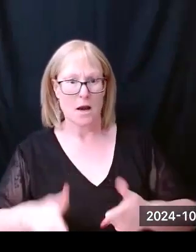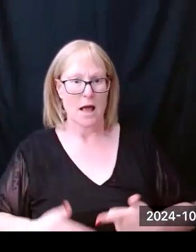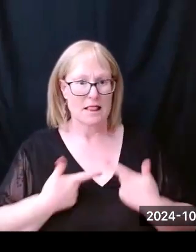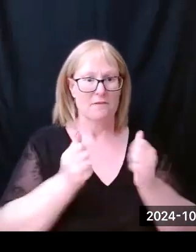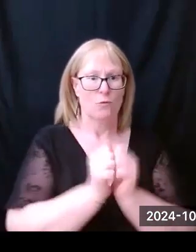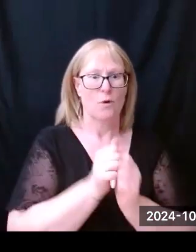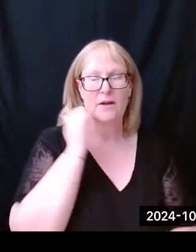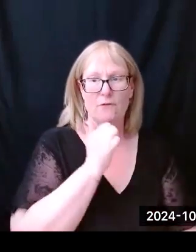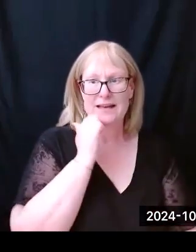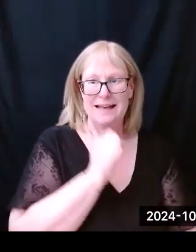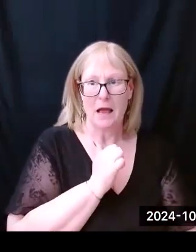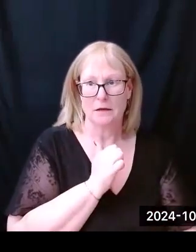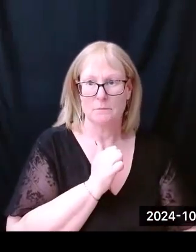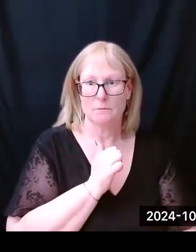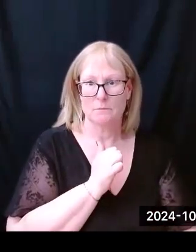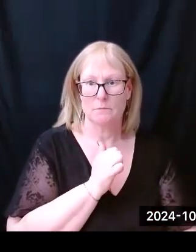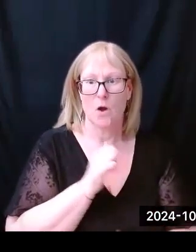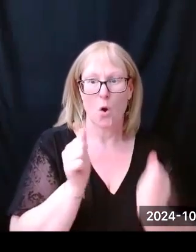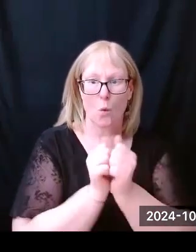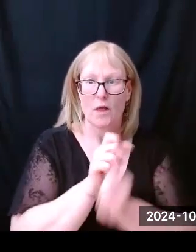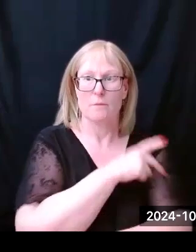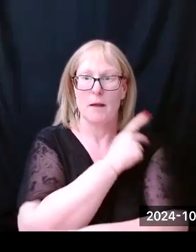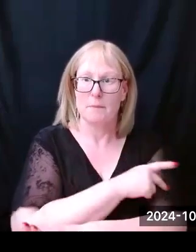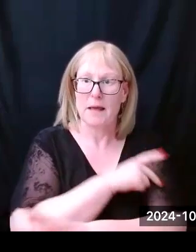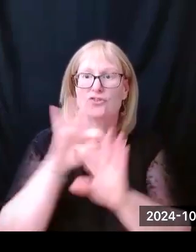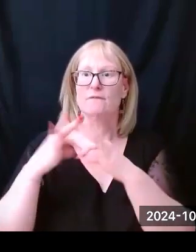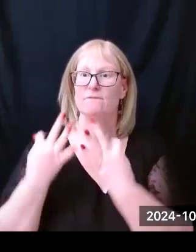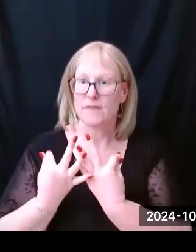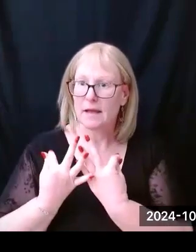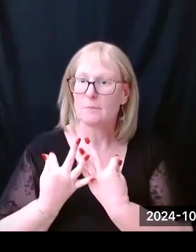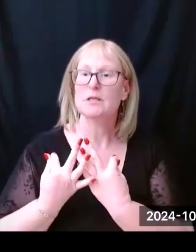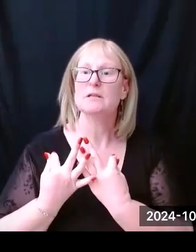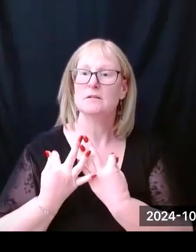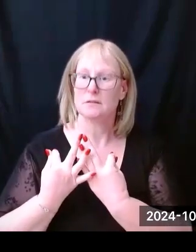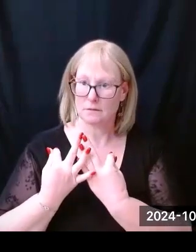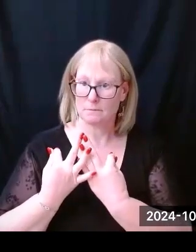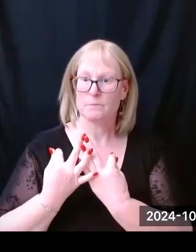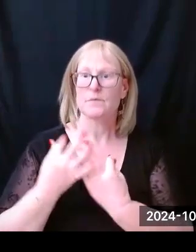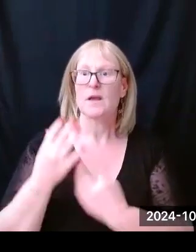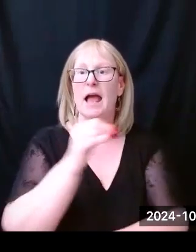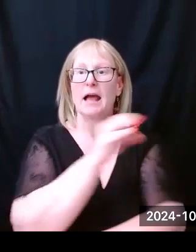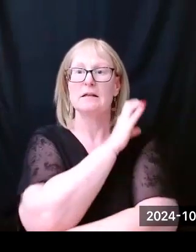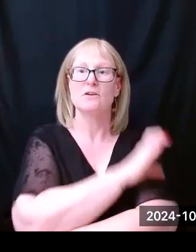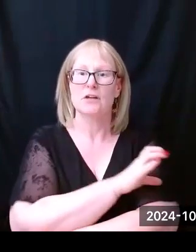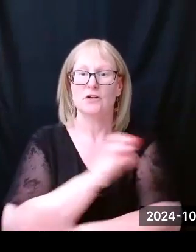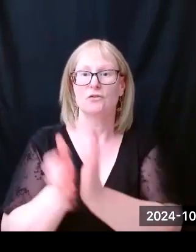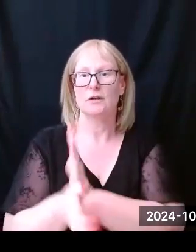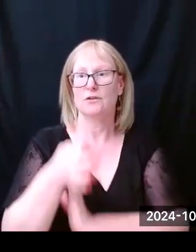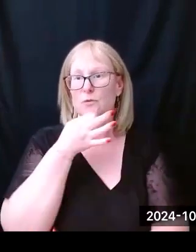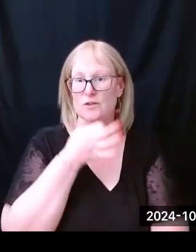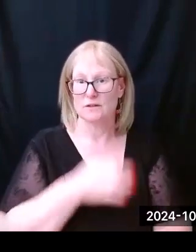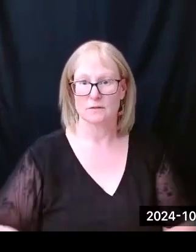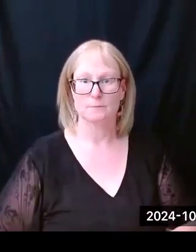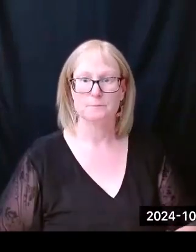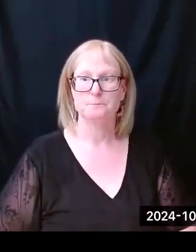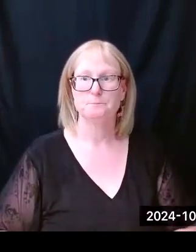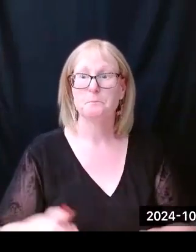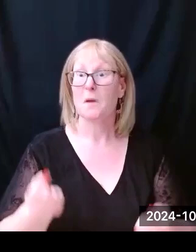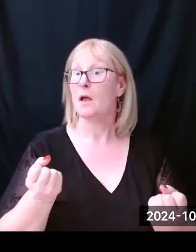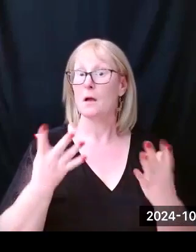vicariously through my patients and families and also bring a sense of clinical expertise. Now, many of you might be asking who or what